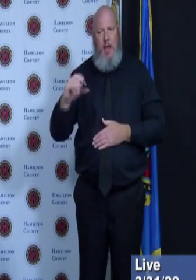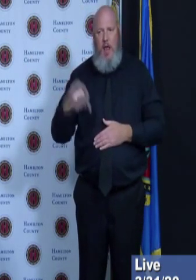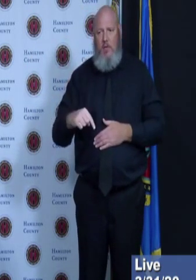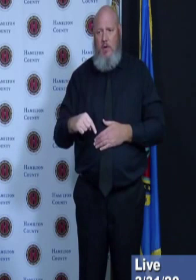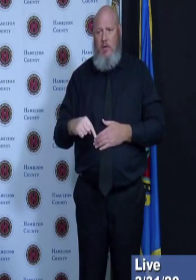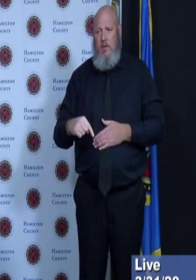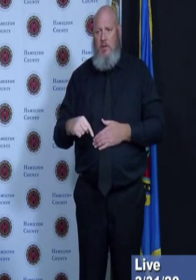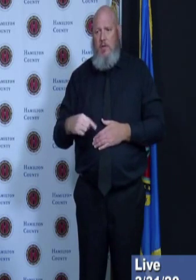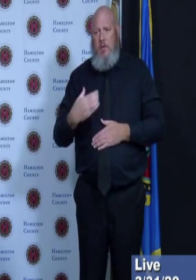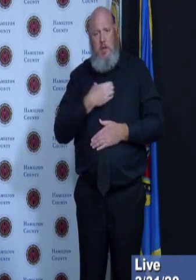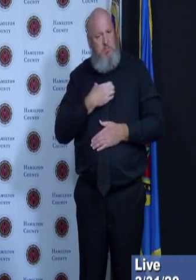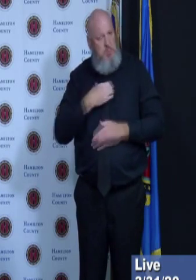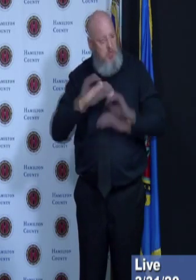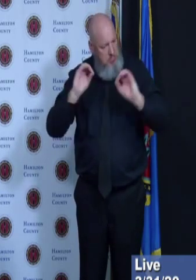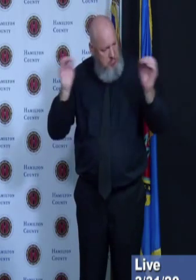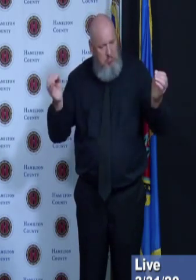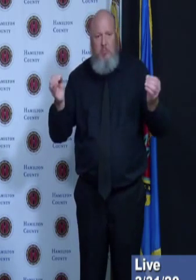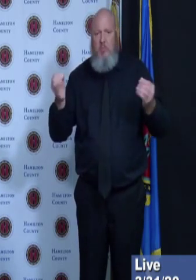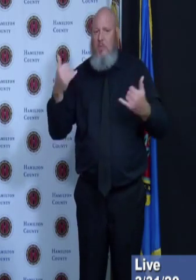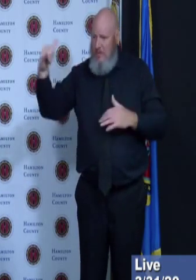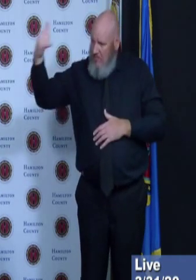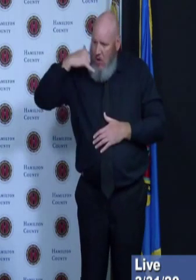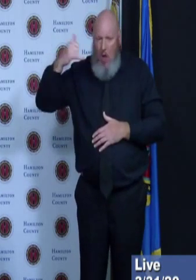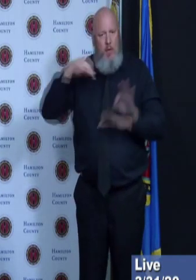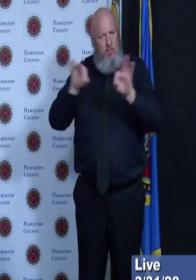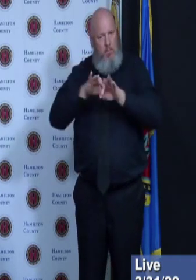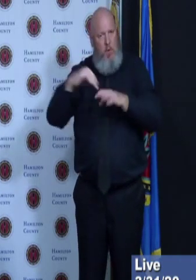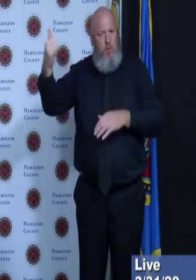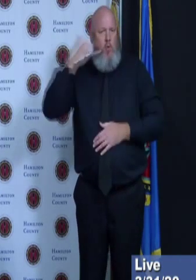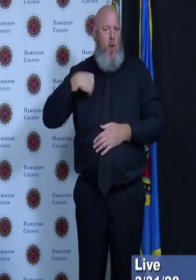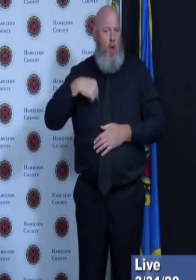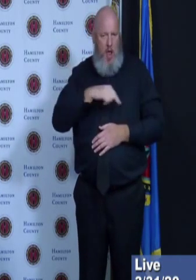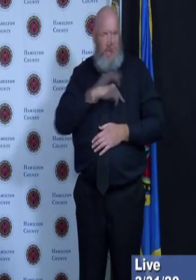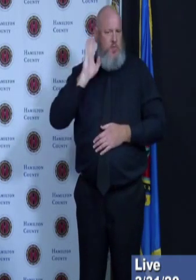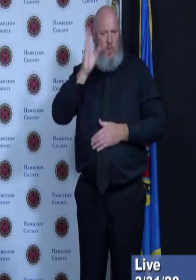that there is one point in this building the building is closed to the public